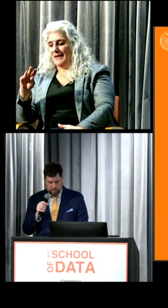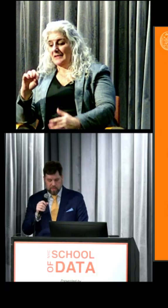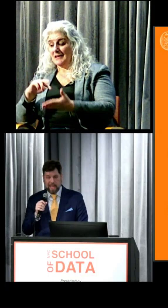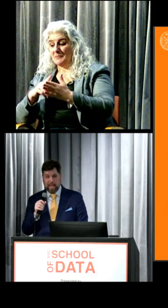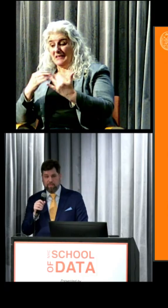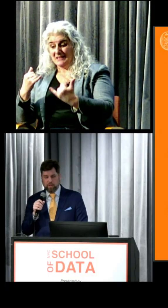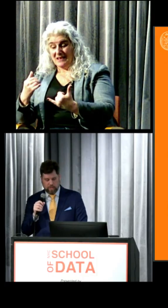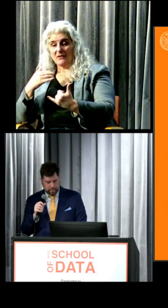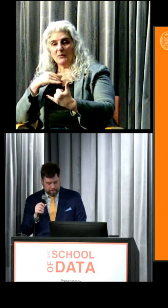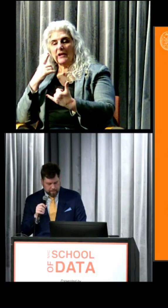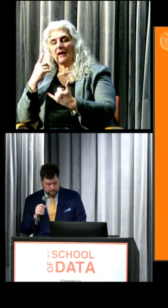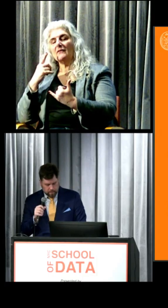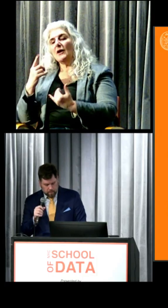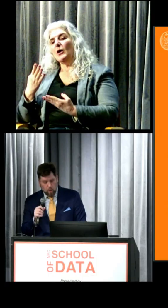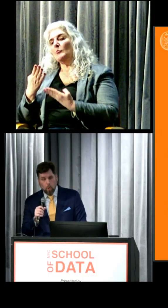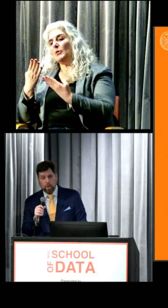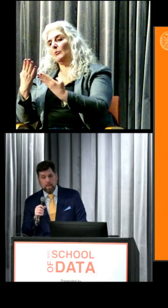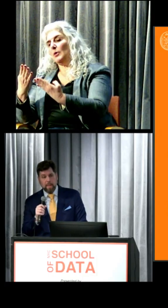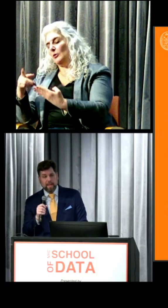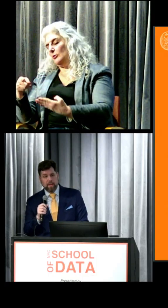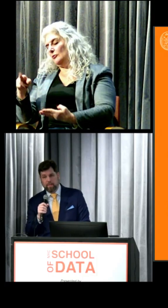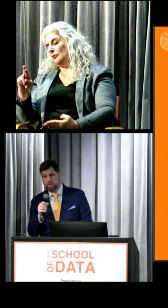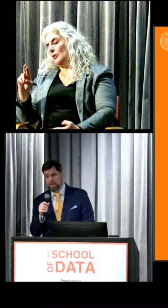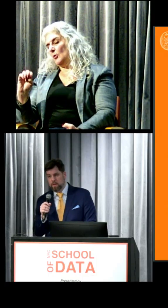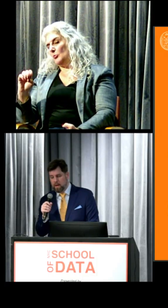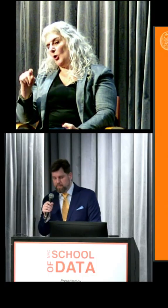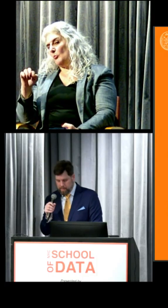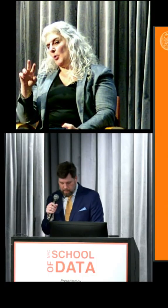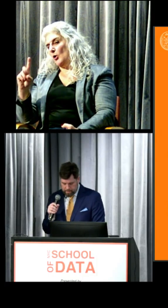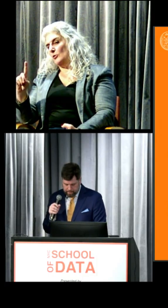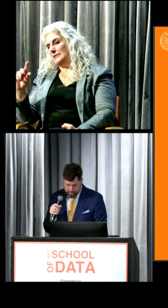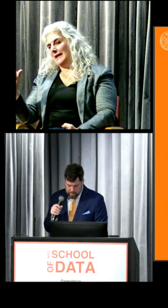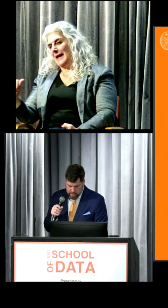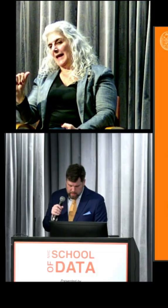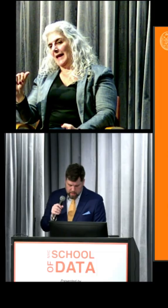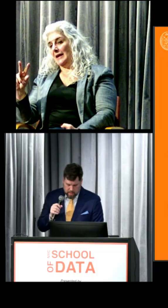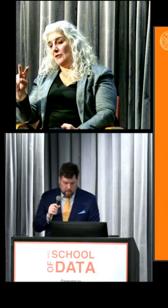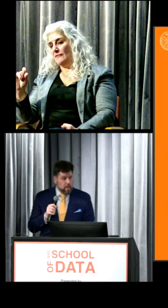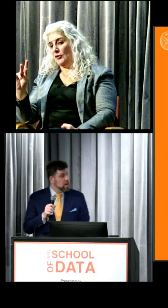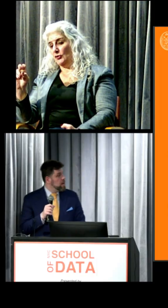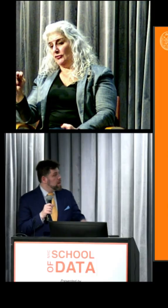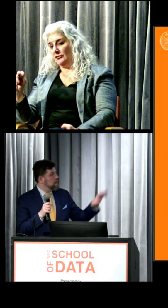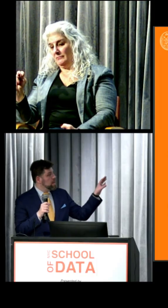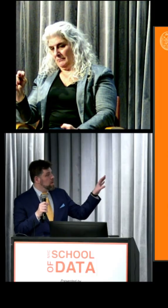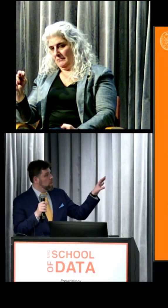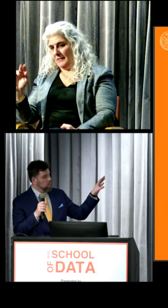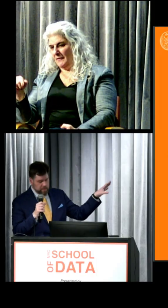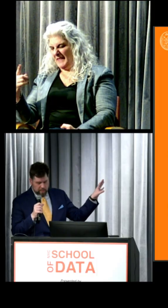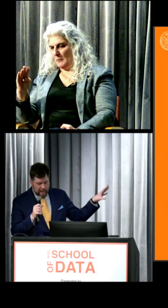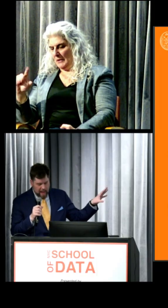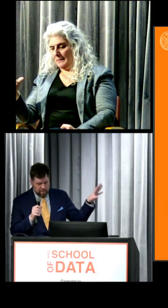And then we also varied where the feedback would occur, what types of feedback would show up on the